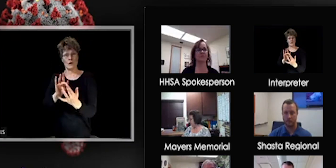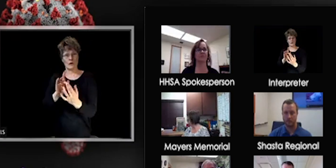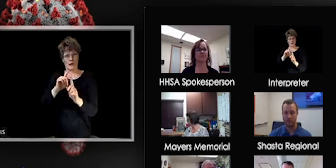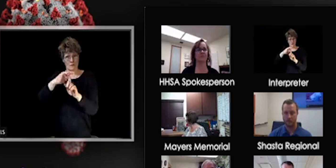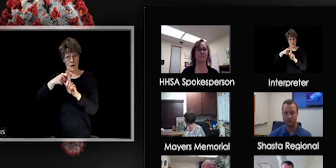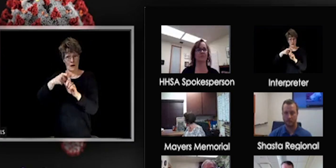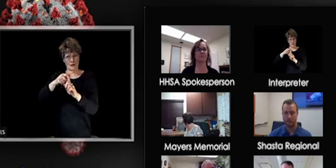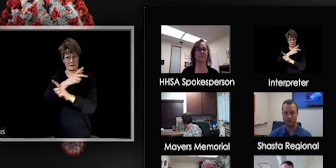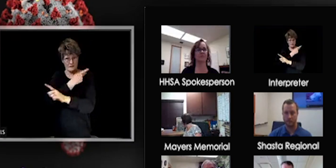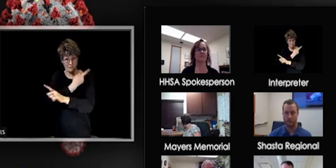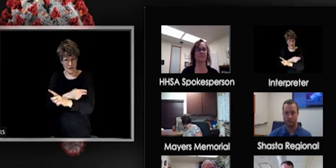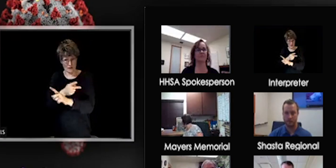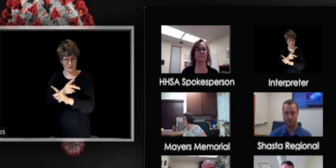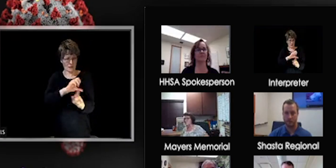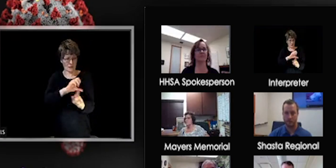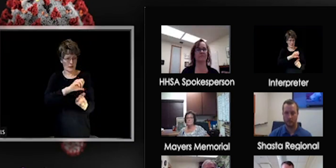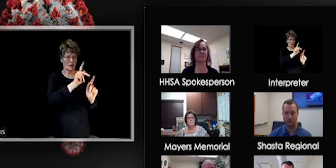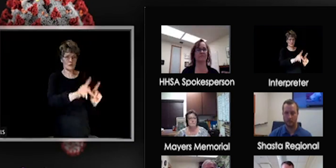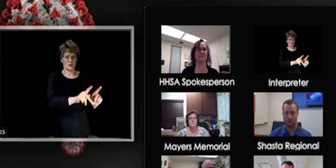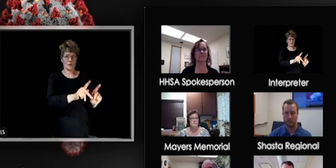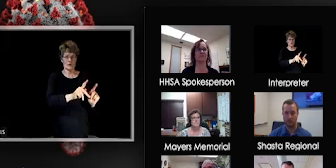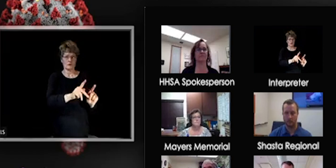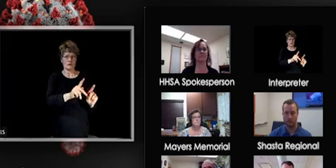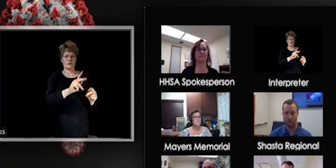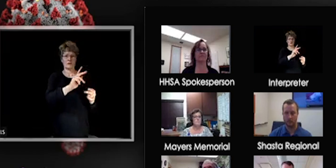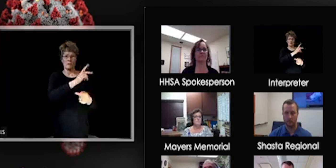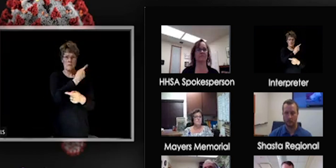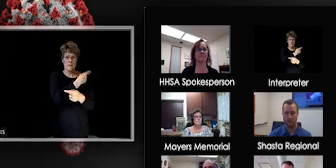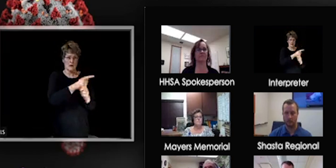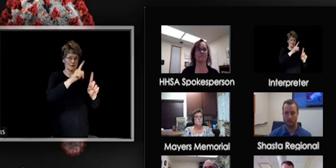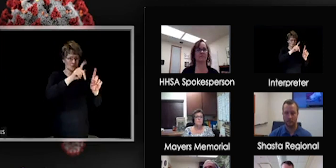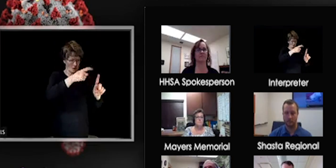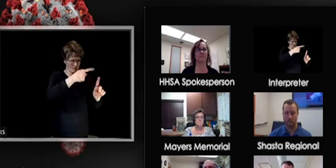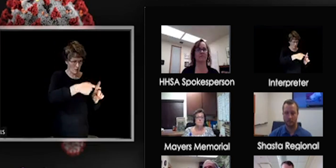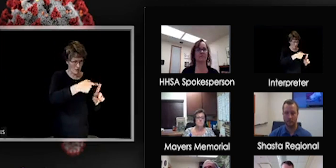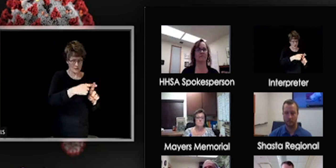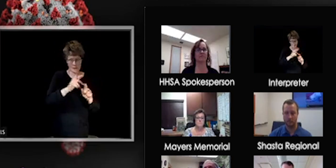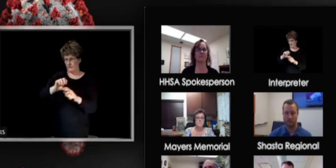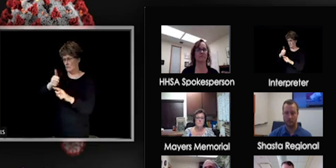so that can actually happen over time. So, this disease can actually manifest up to two